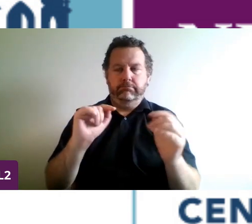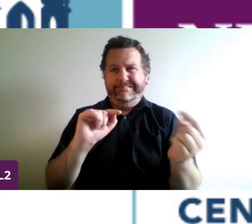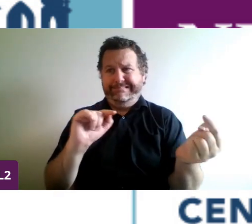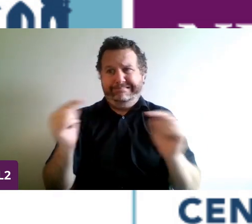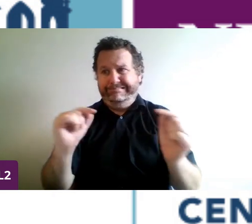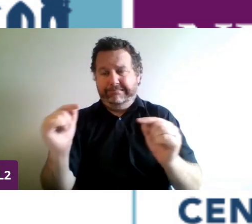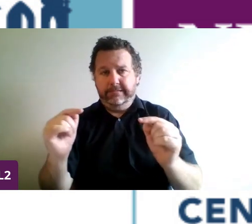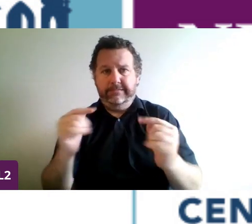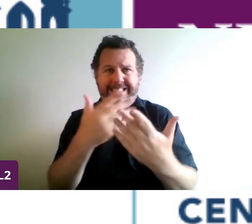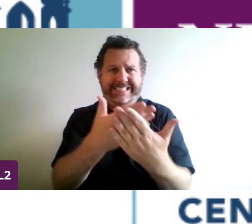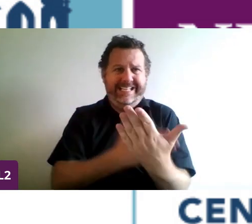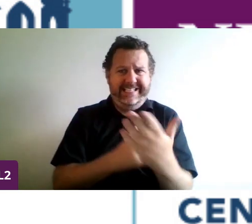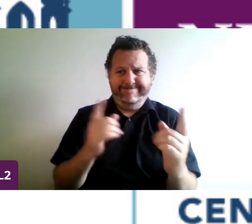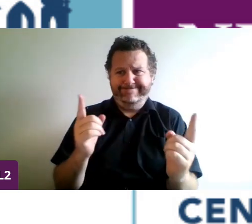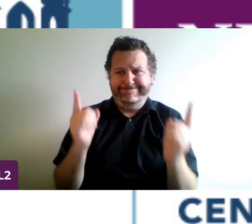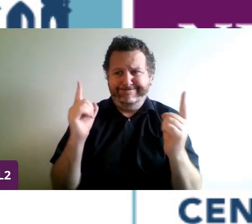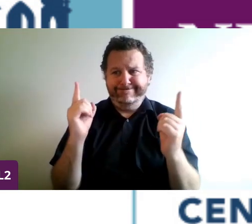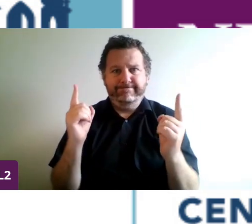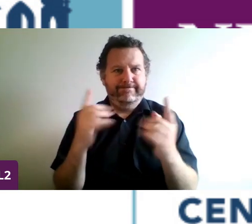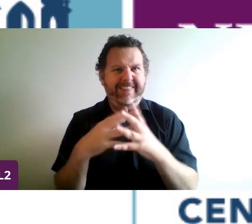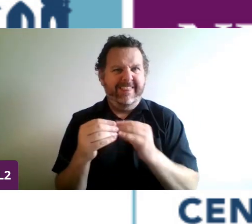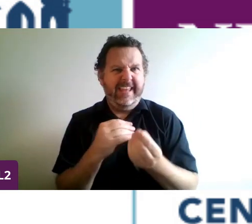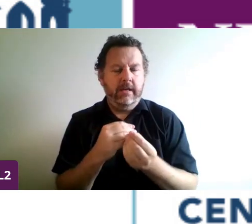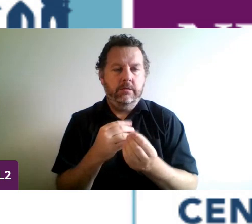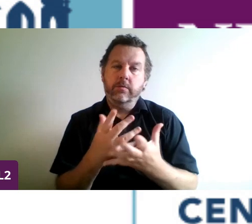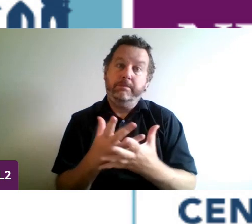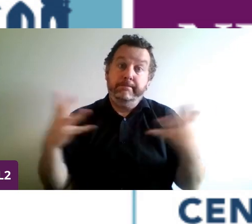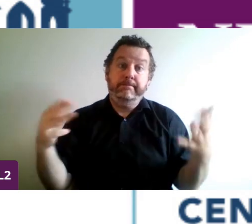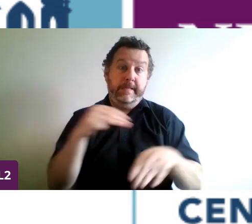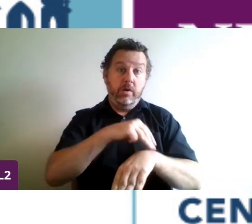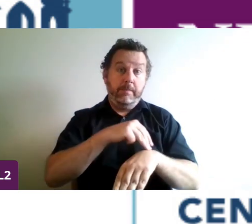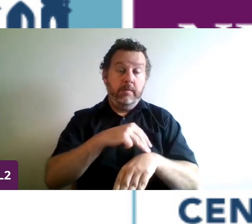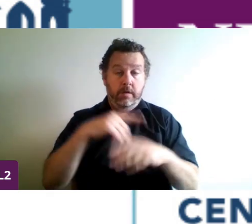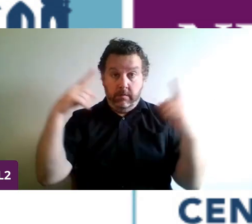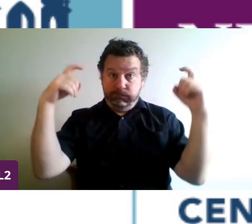, which is hugely problematic and difficult.